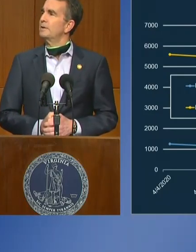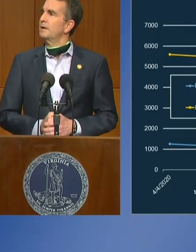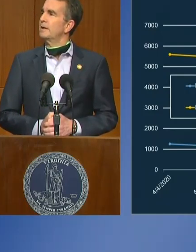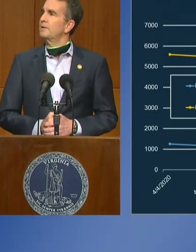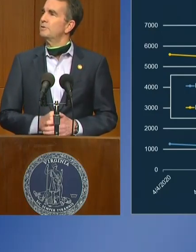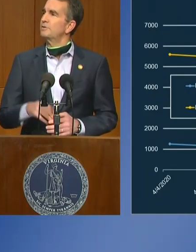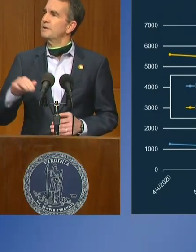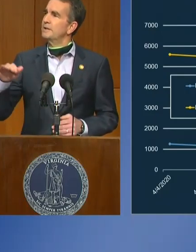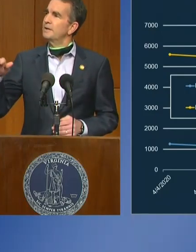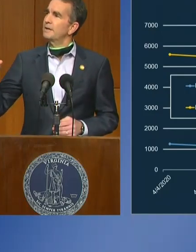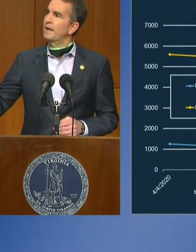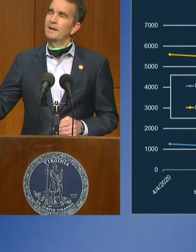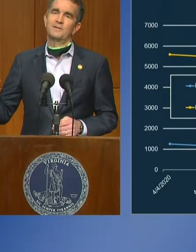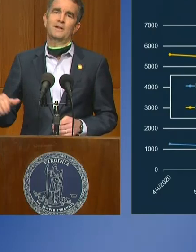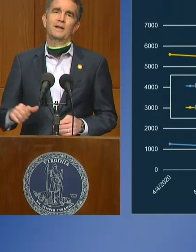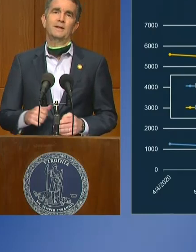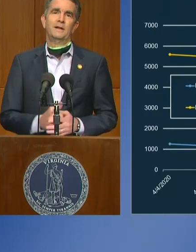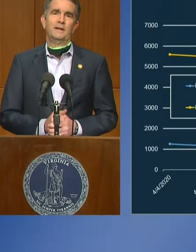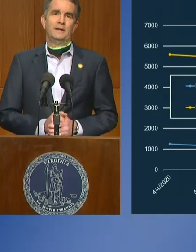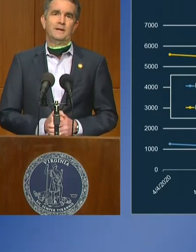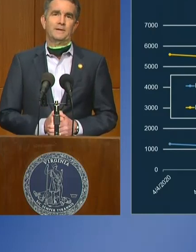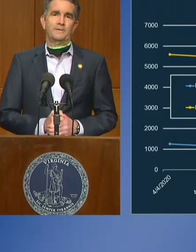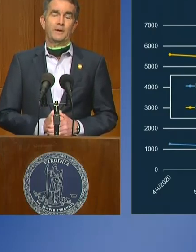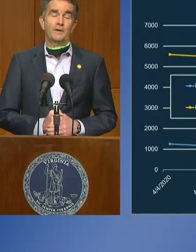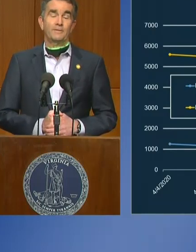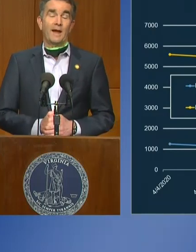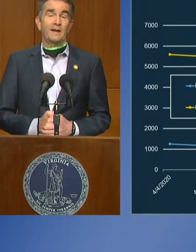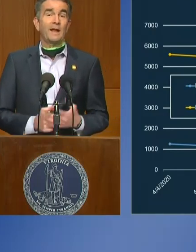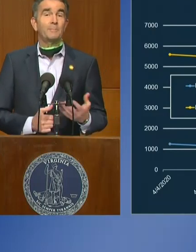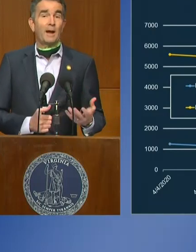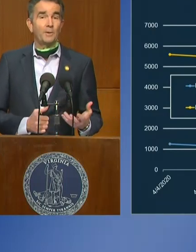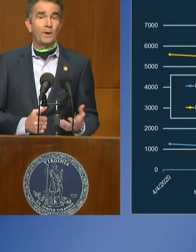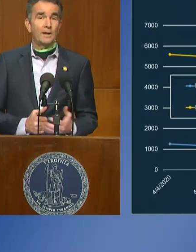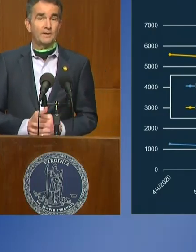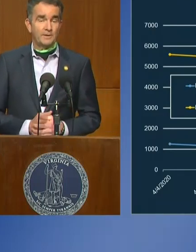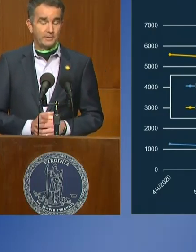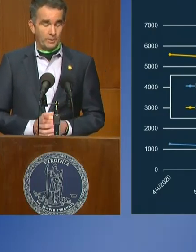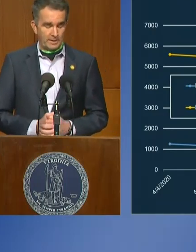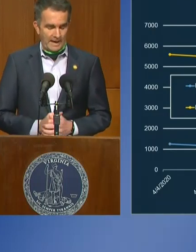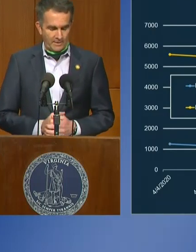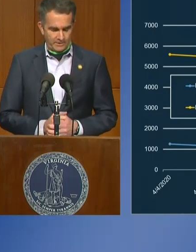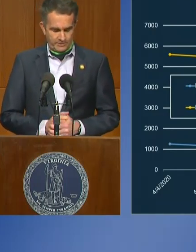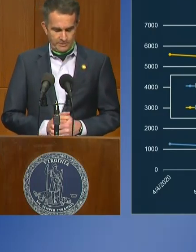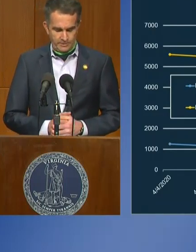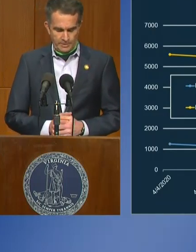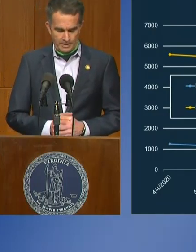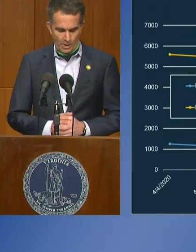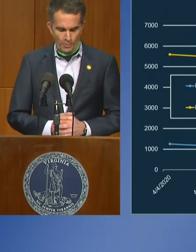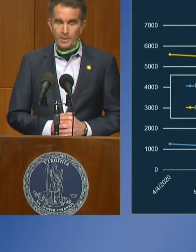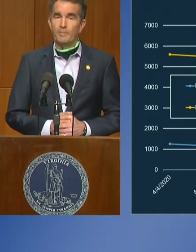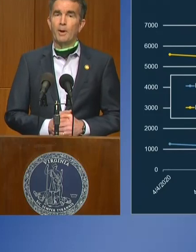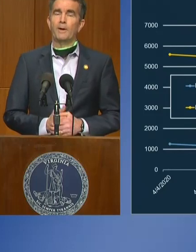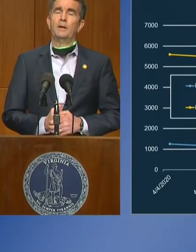BOTTOM SHOWS ARE COVID CASES- IN VIRGINIA AND AS YOU SAY